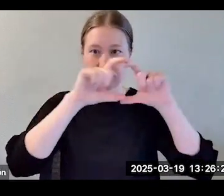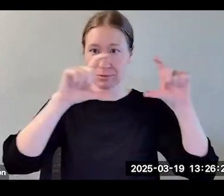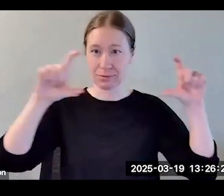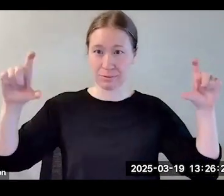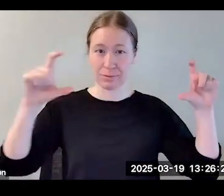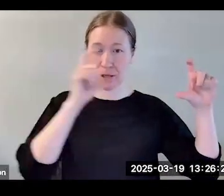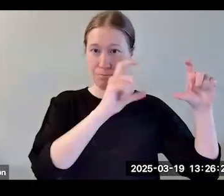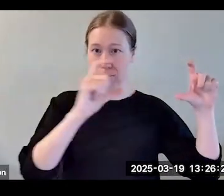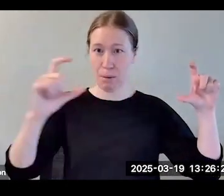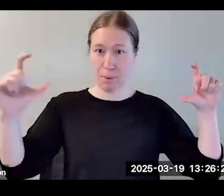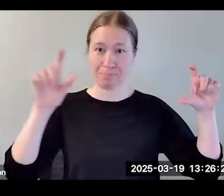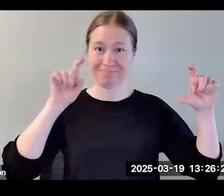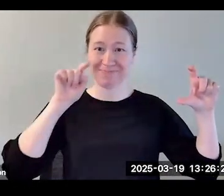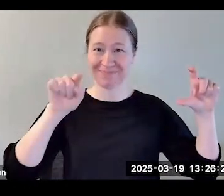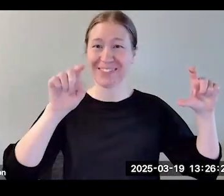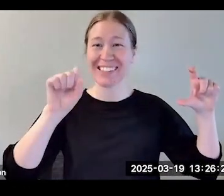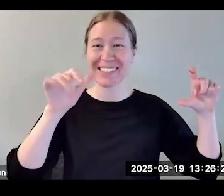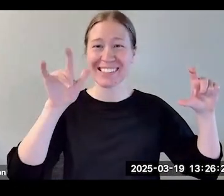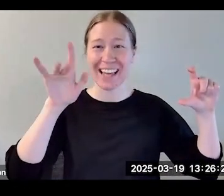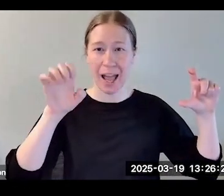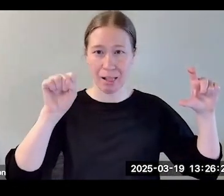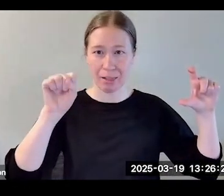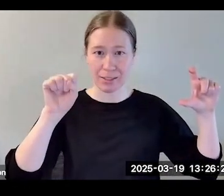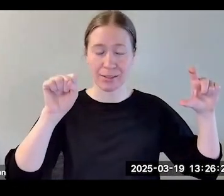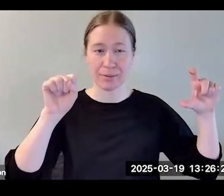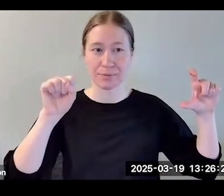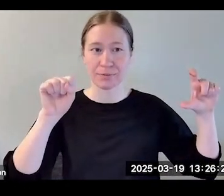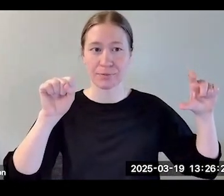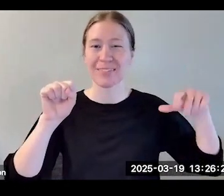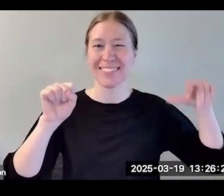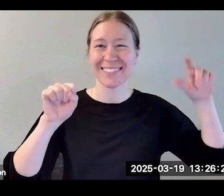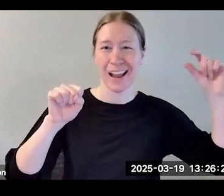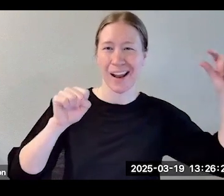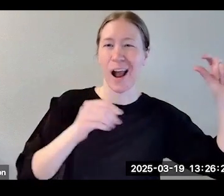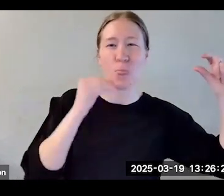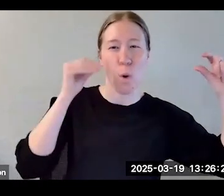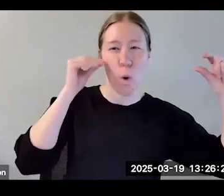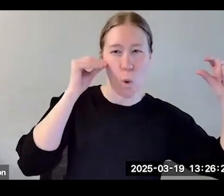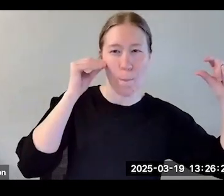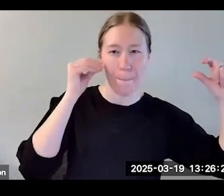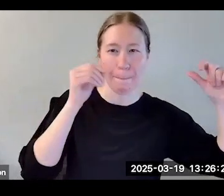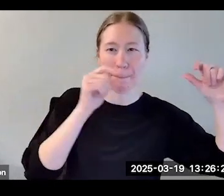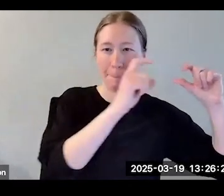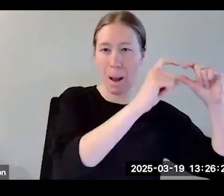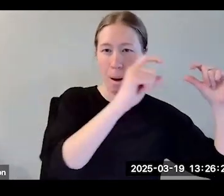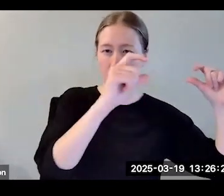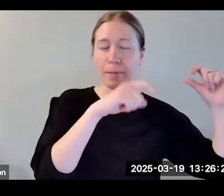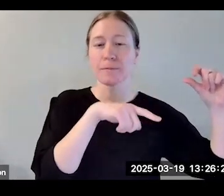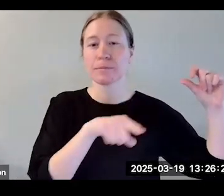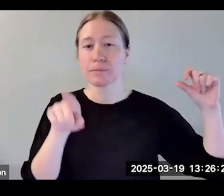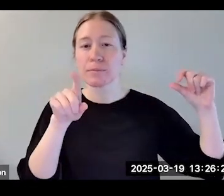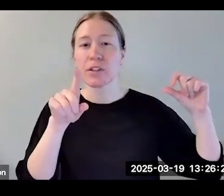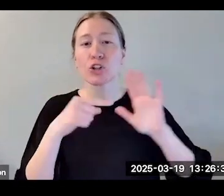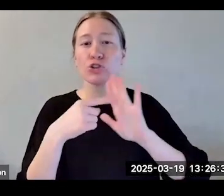under the Home option, you will see that it's saying this is just normal text.